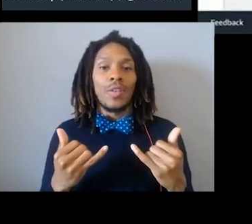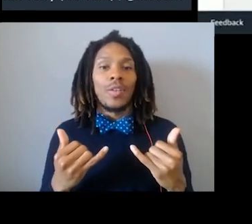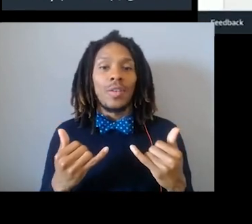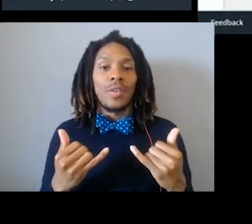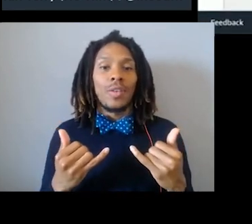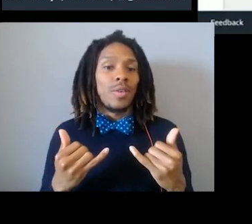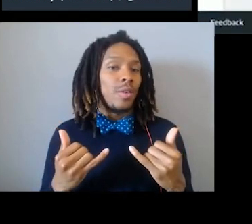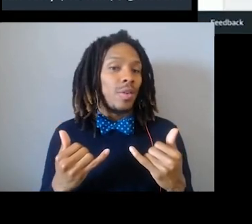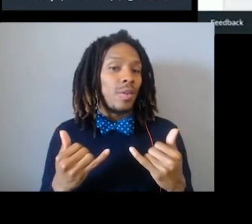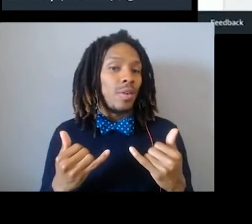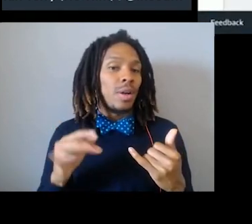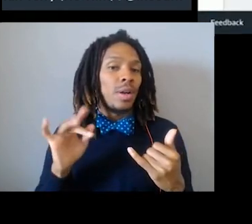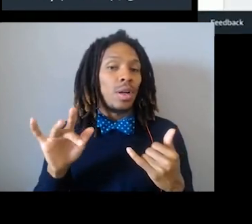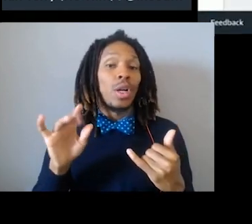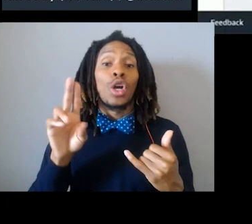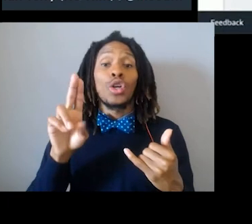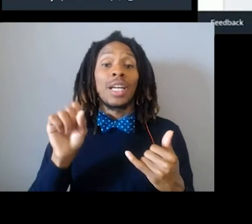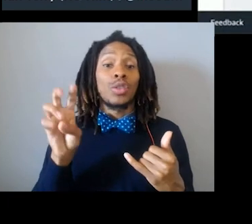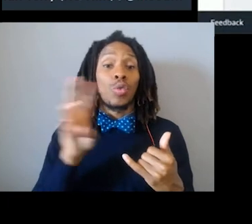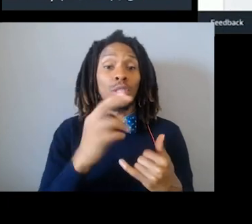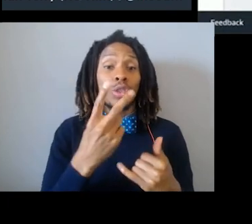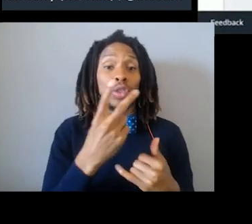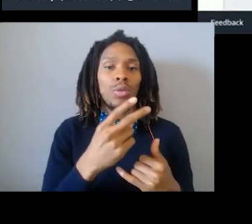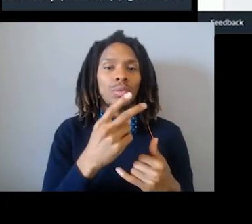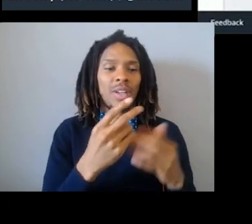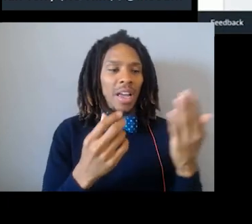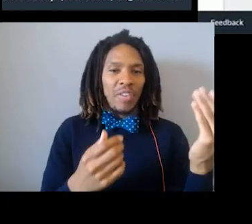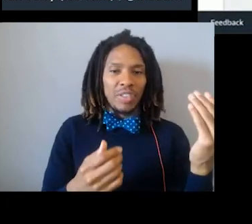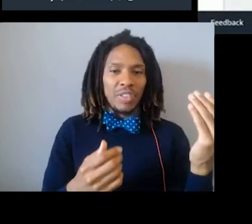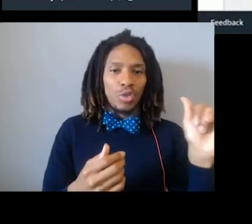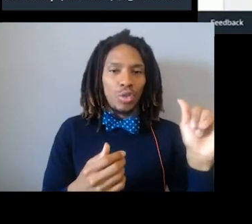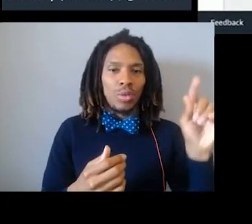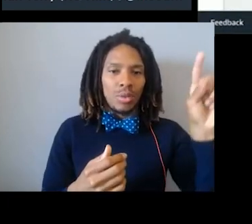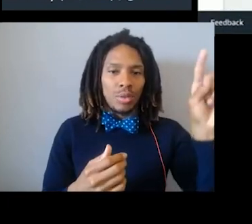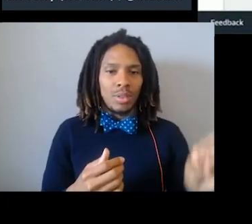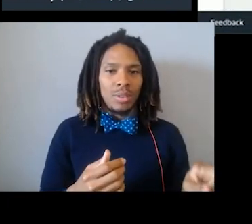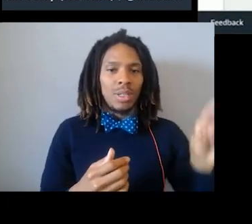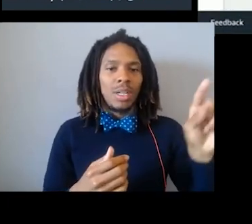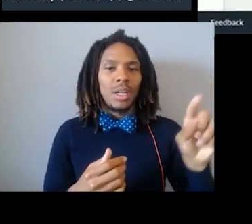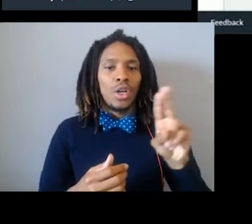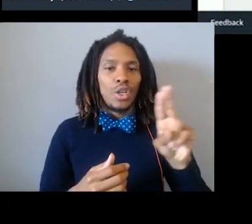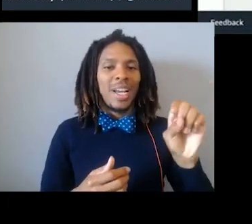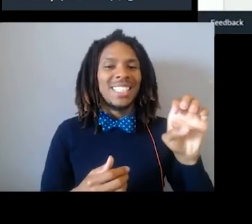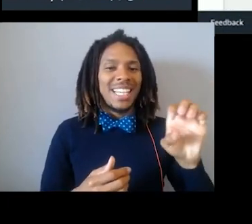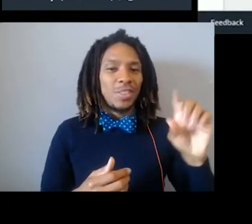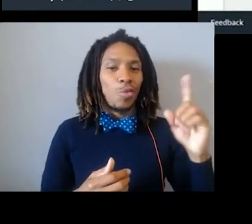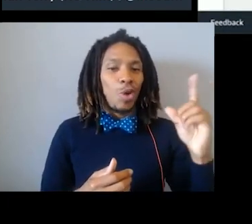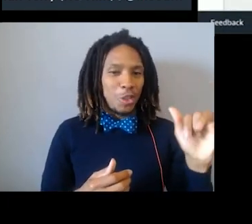US-West-2 side, 15 items, and again, it says US-East-1. Cool. - So let me do this.